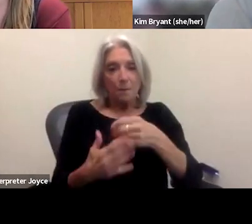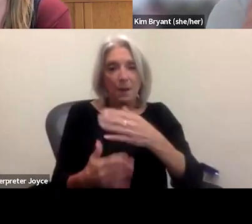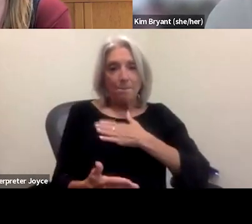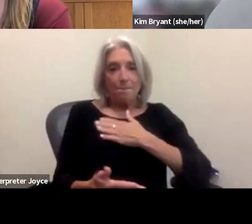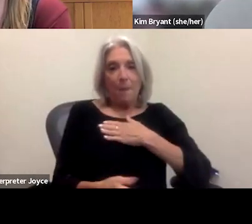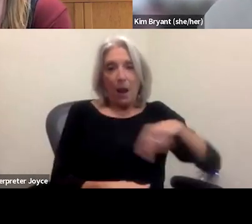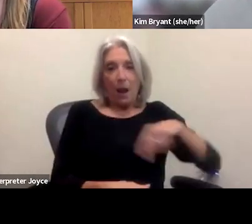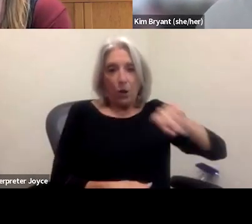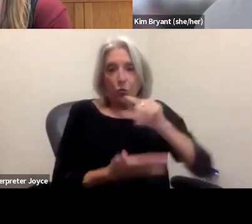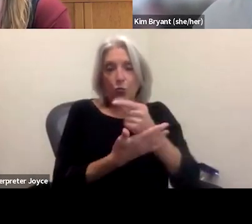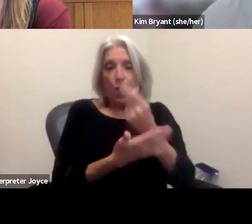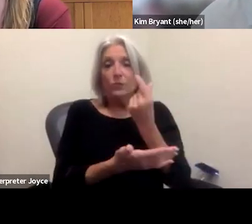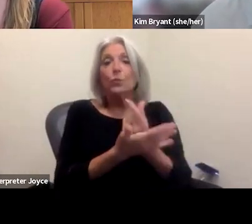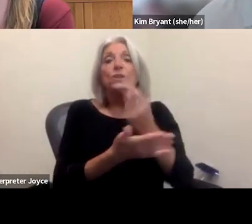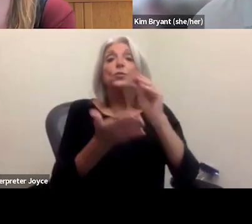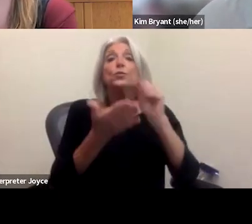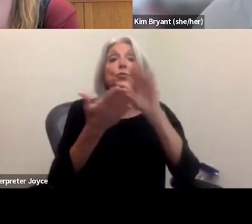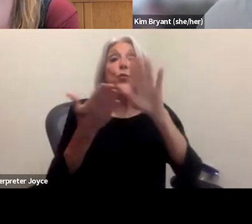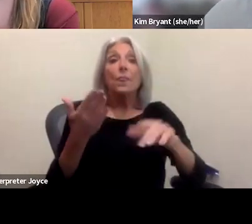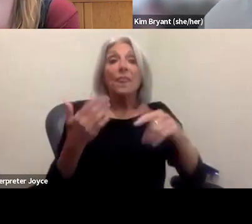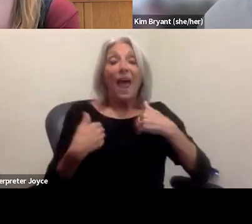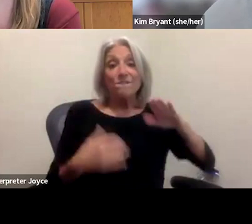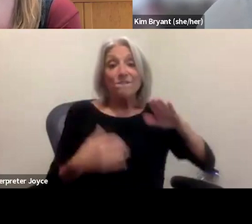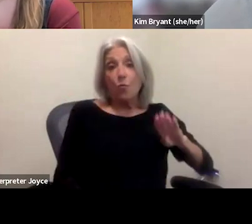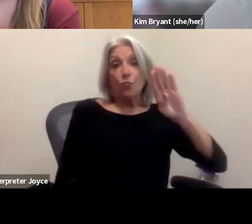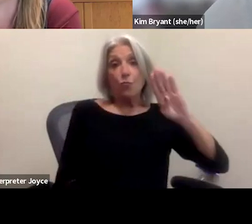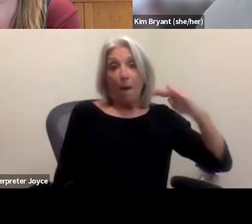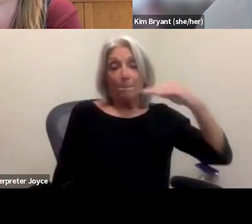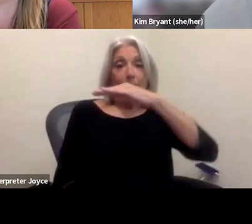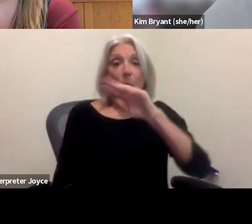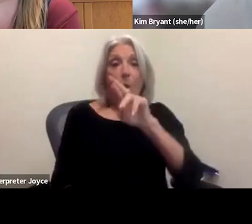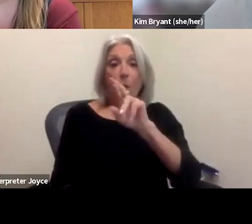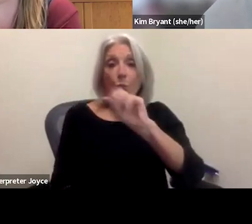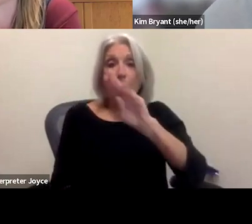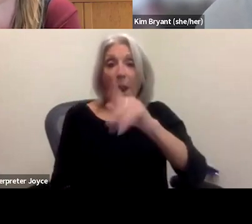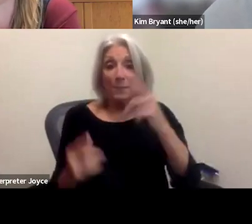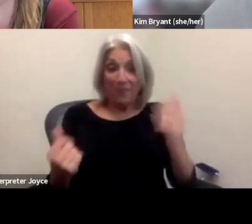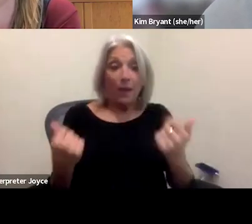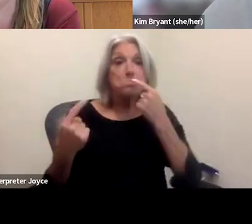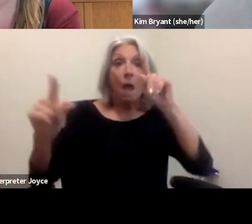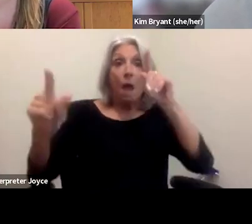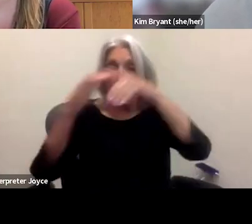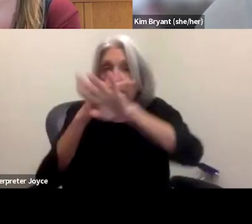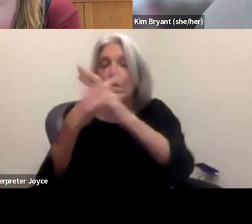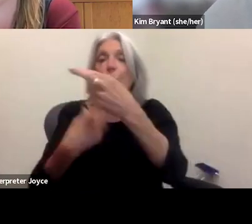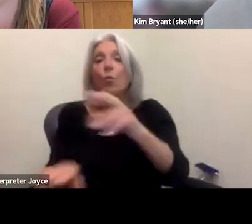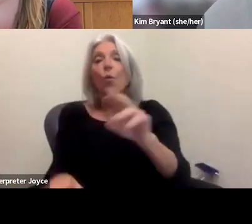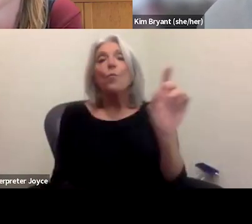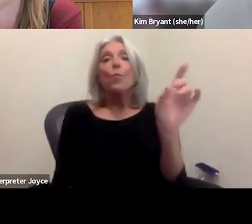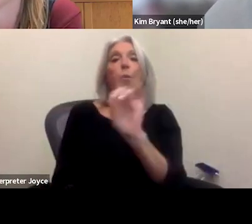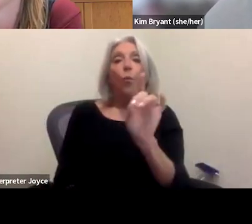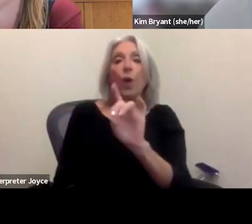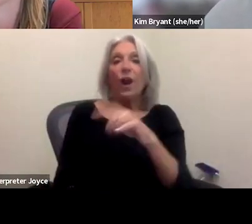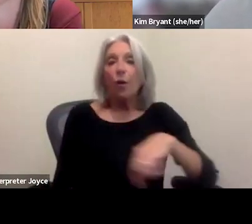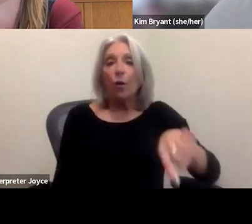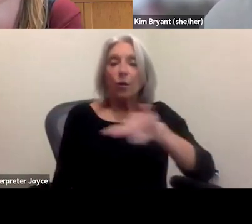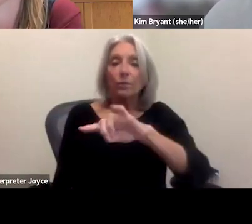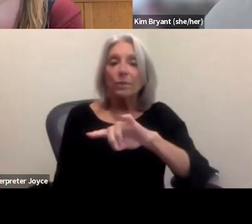a ramp so that they could get into the room where the technology they were going to hear about and see the setup